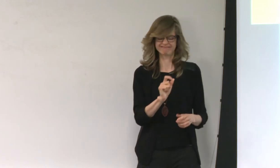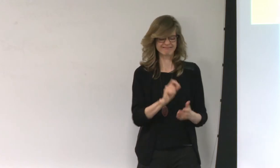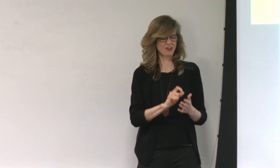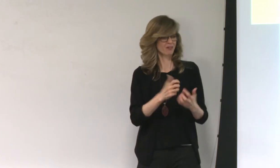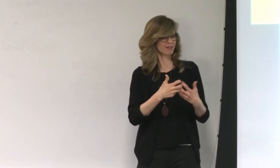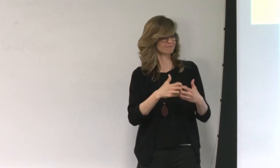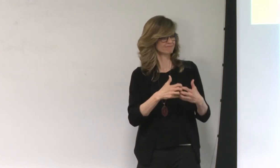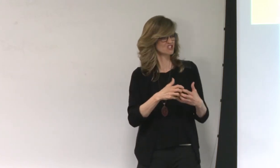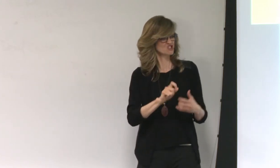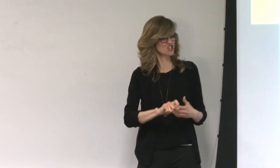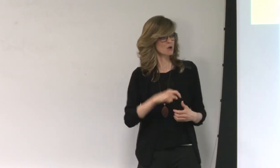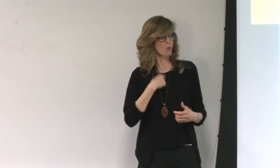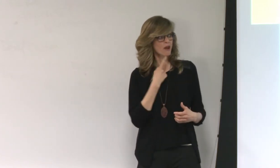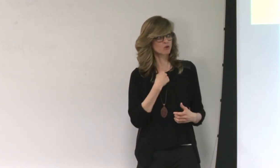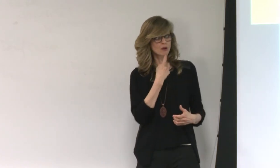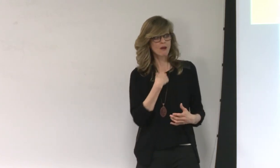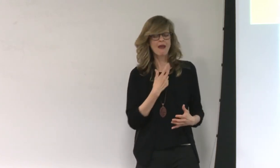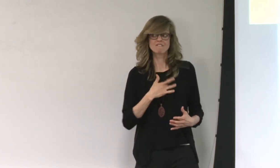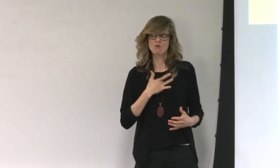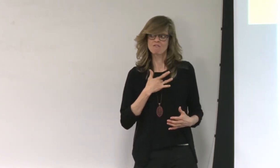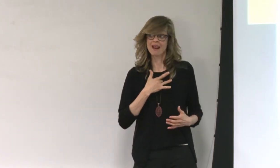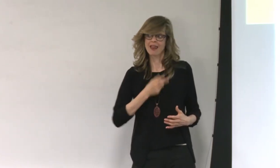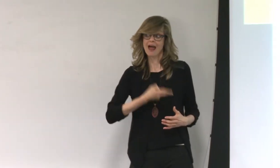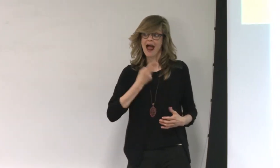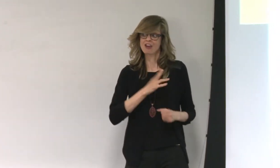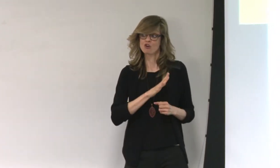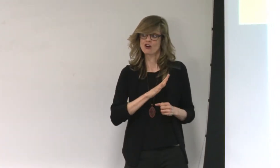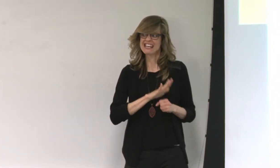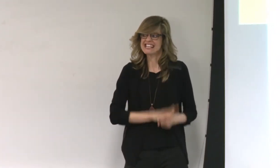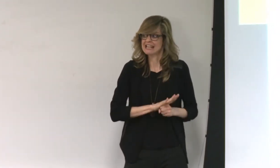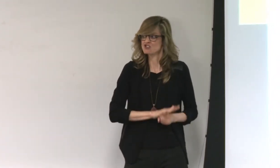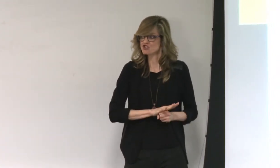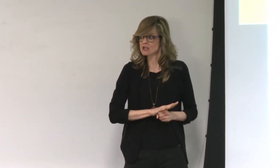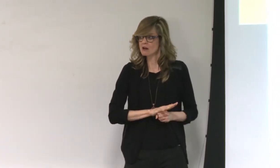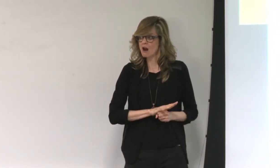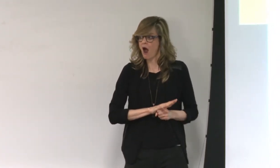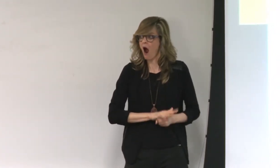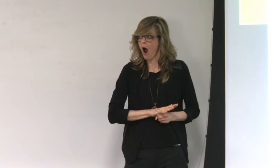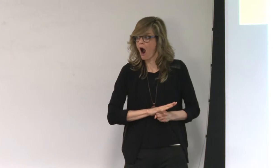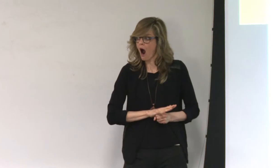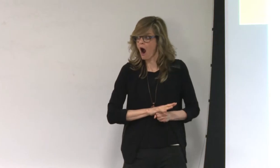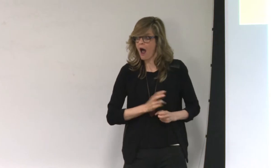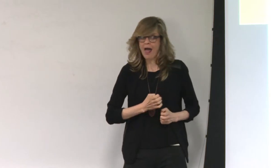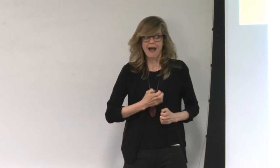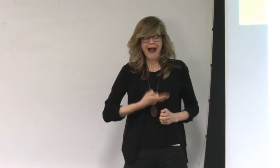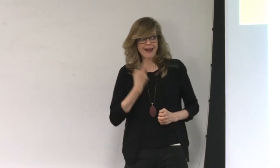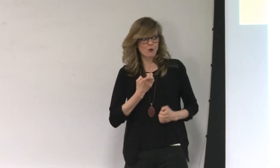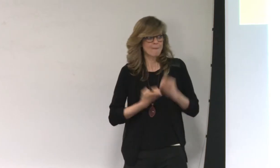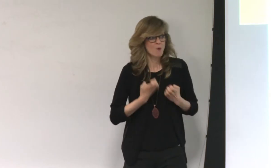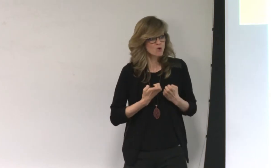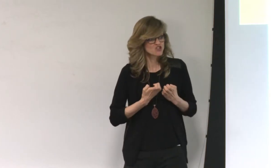AND YOU HAD TO WRITE HOW YOU FELT